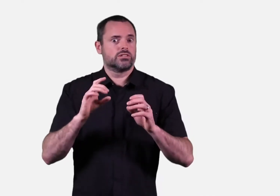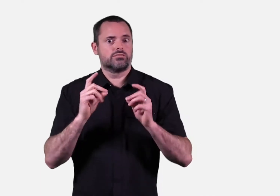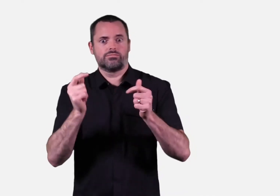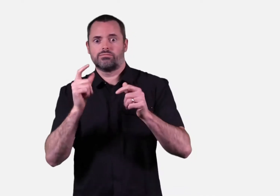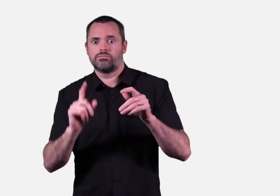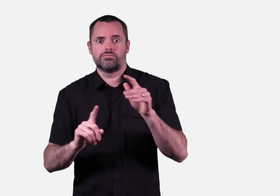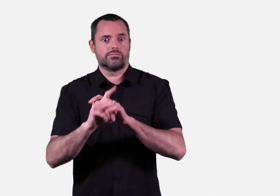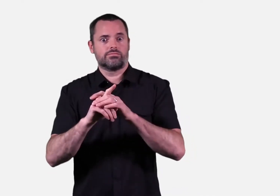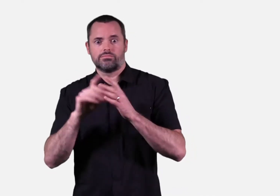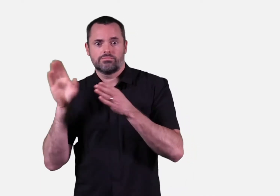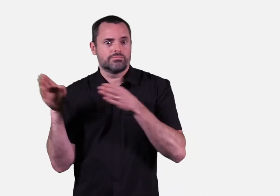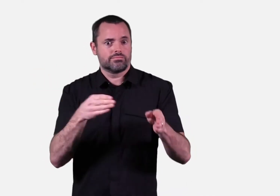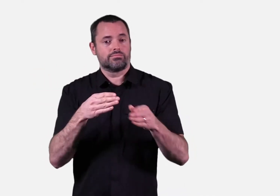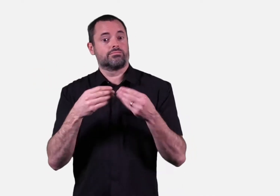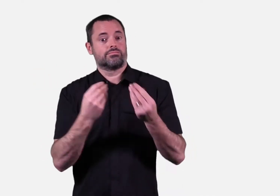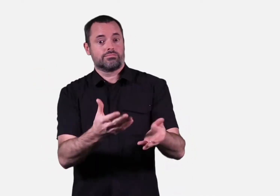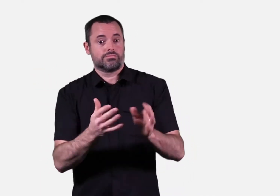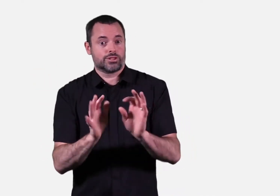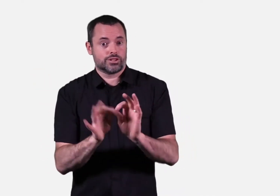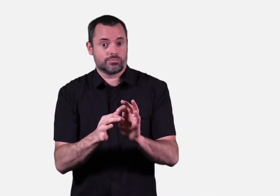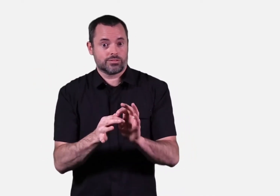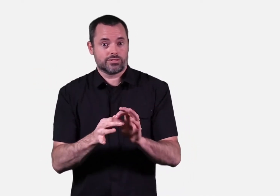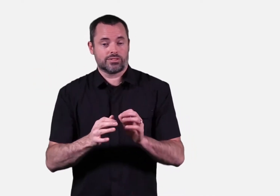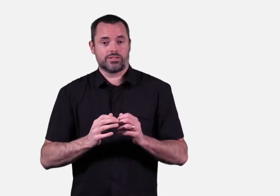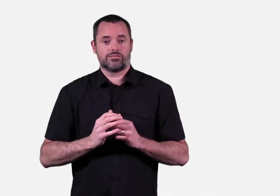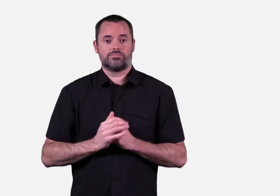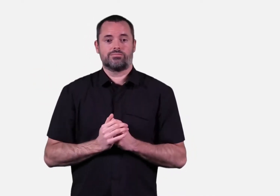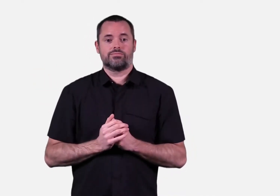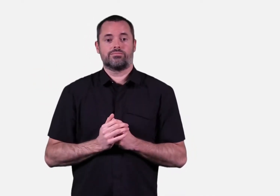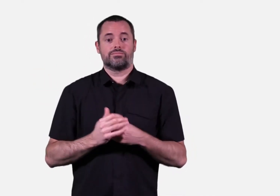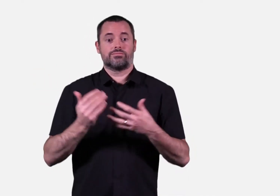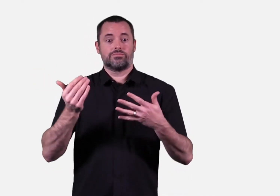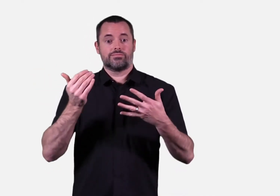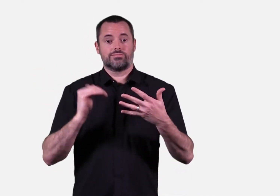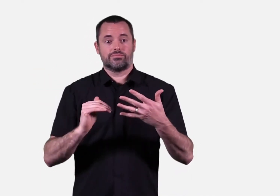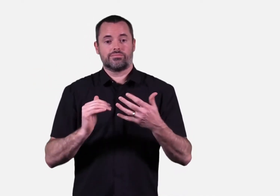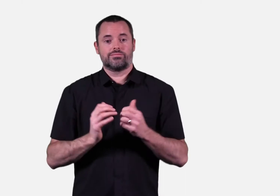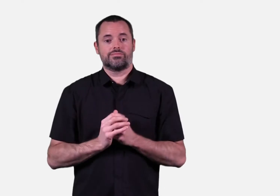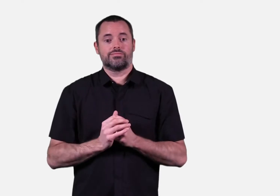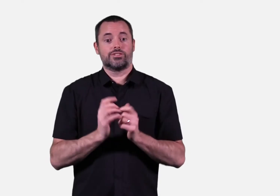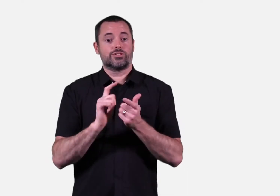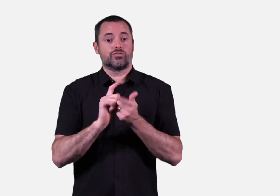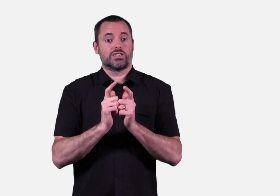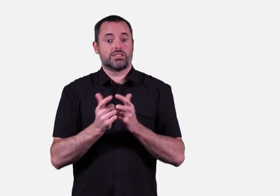unforeseen crisis that requires immediate attention,